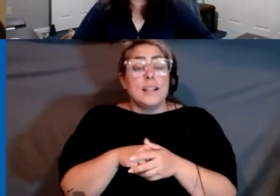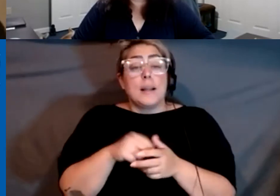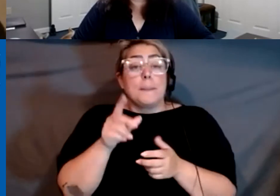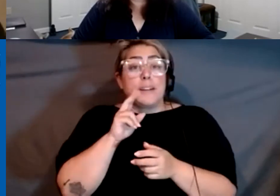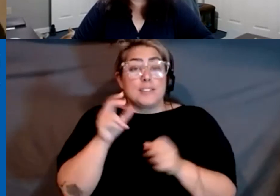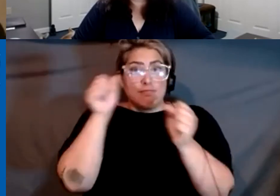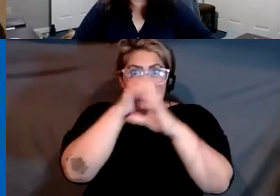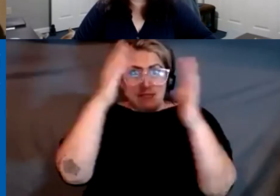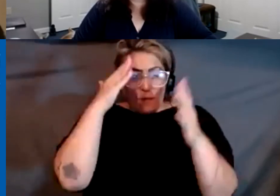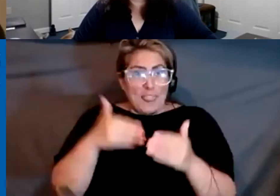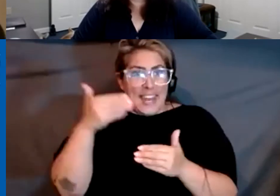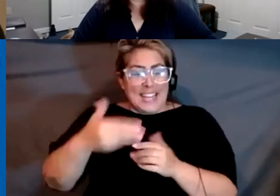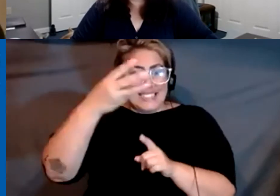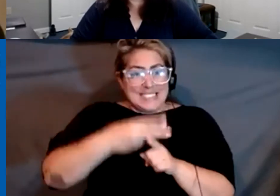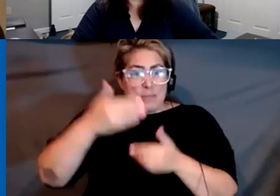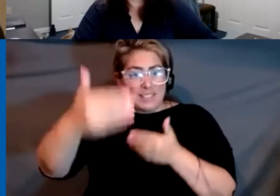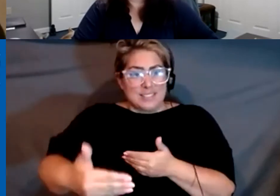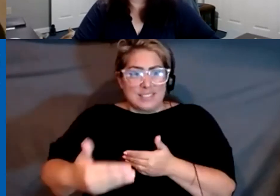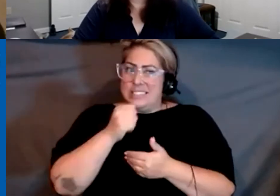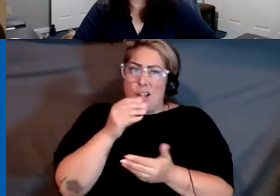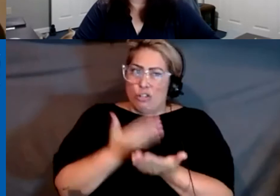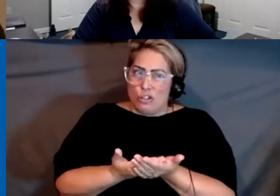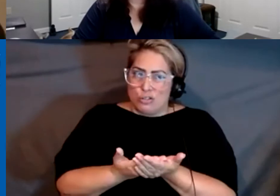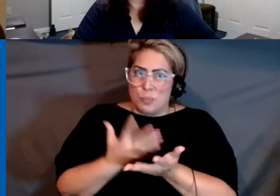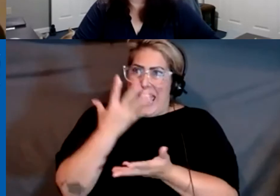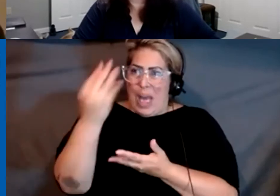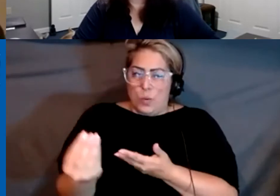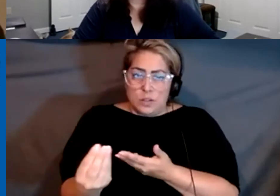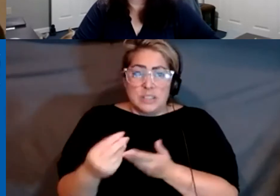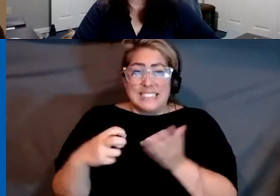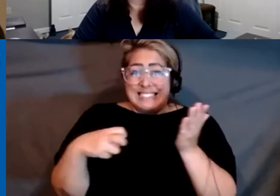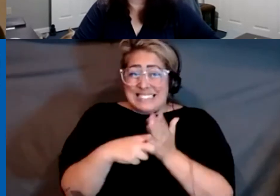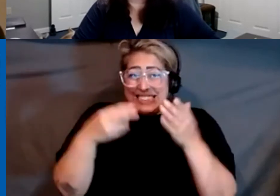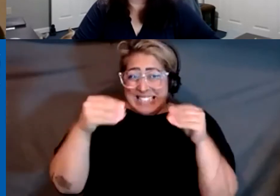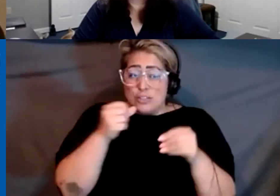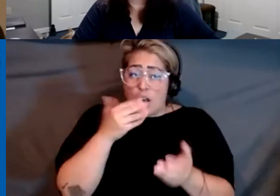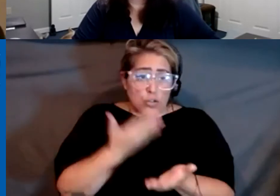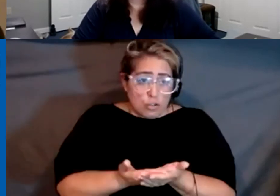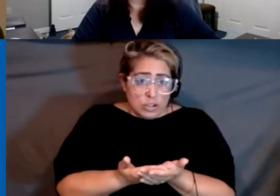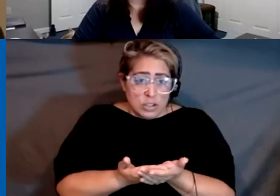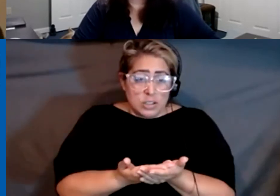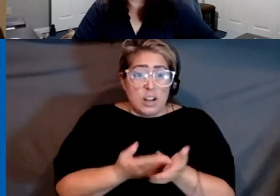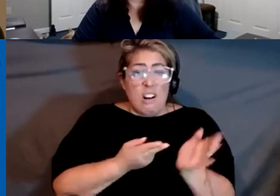Ticket sales are not good. In the United States the trajectory of the virus is not good. I